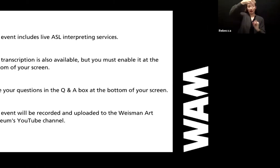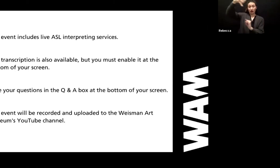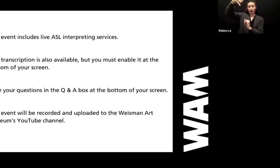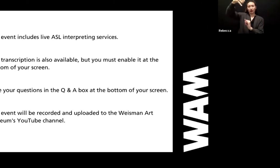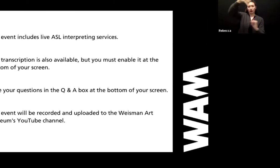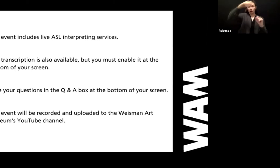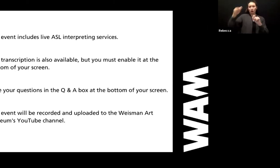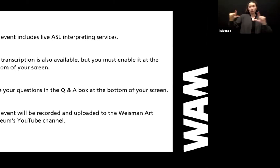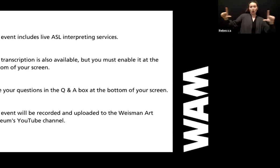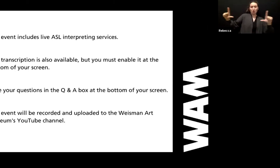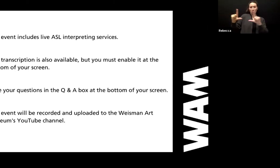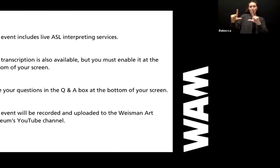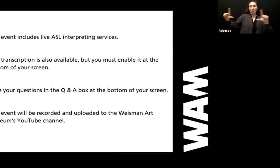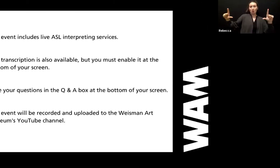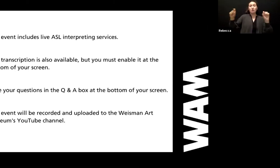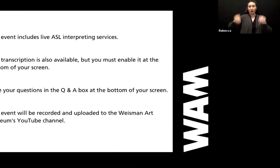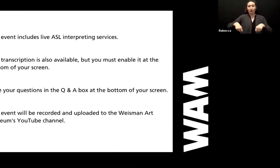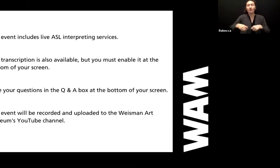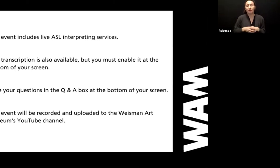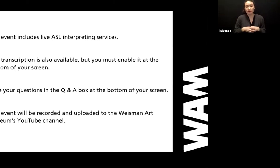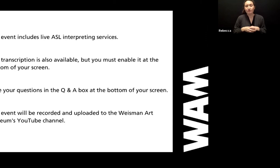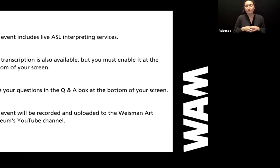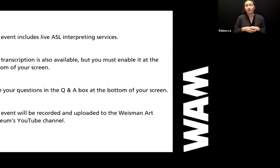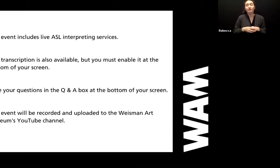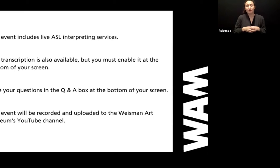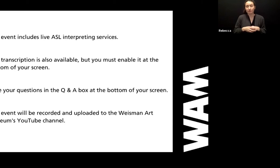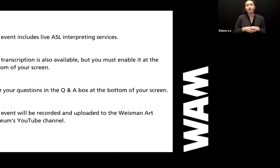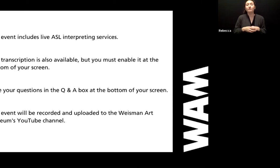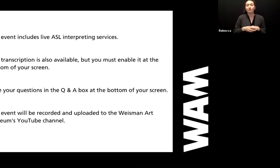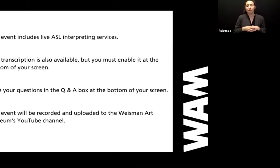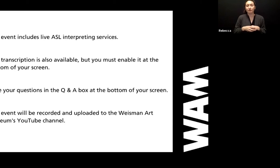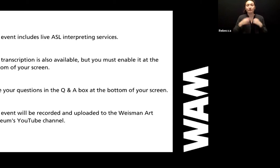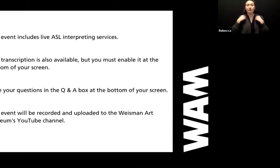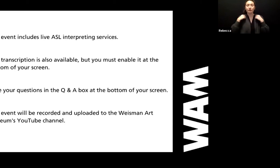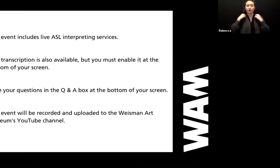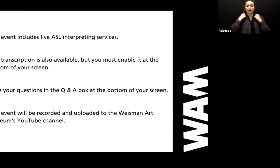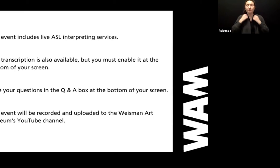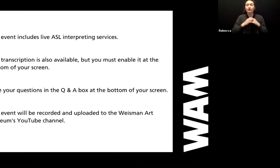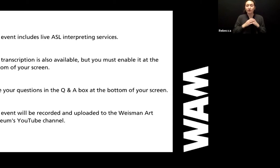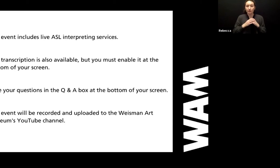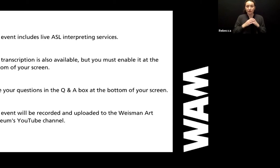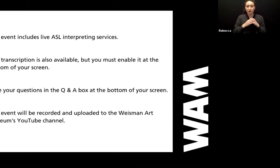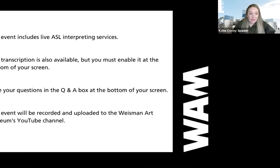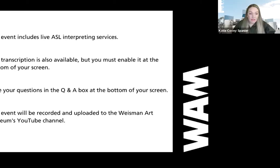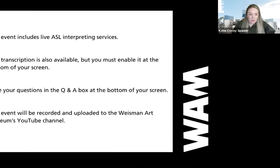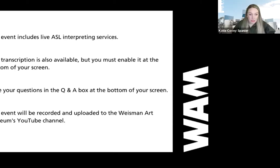to increase or decrease the size of both the shared content and the video feeds. Live captioning